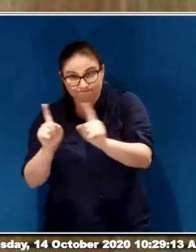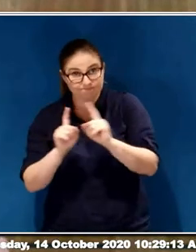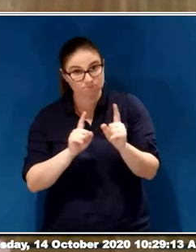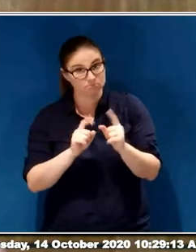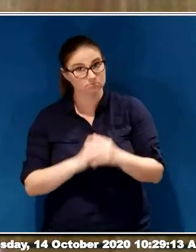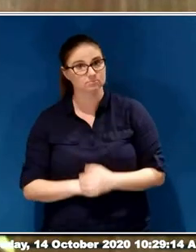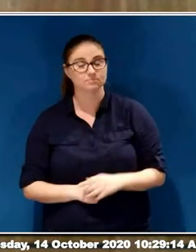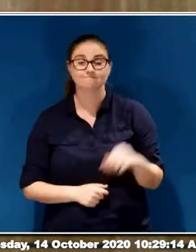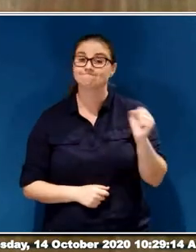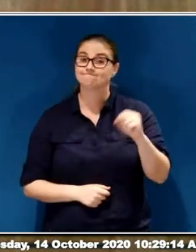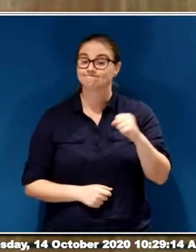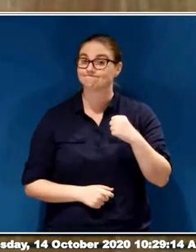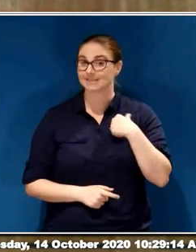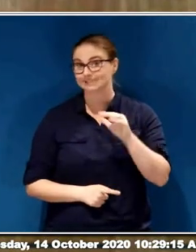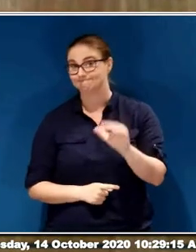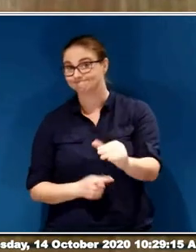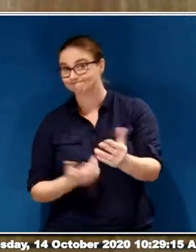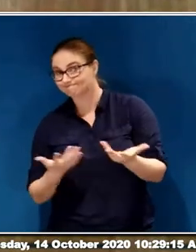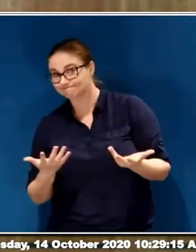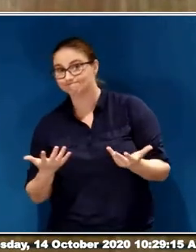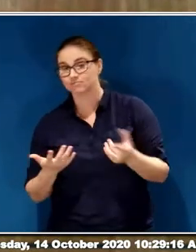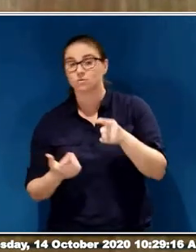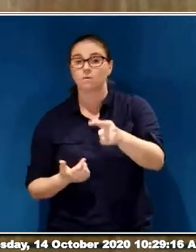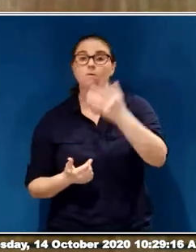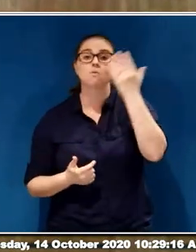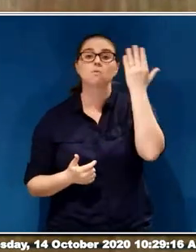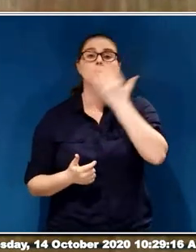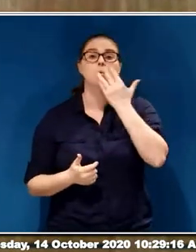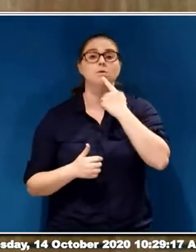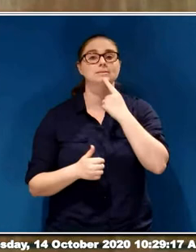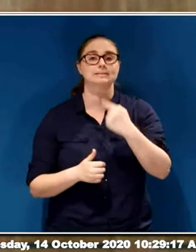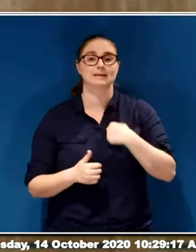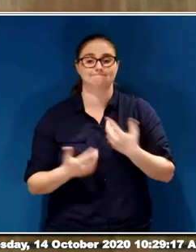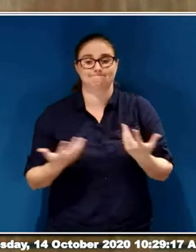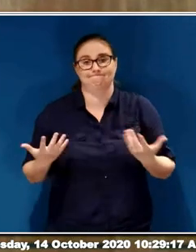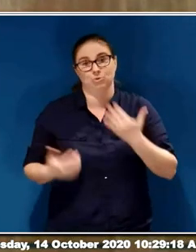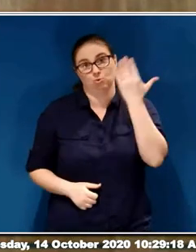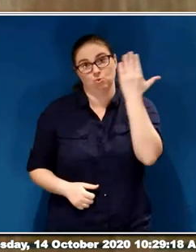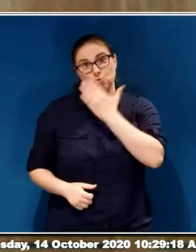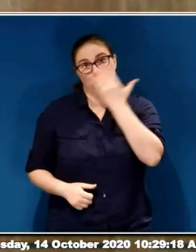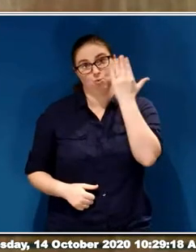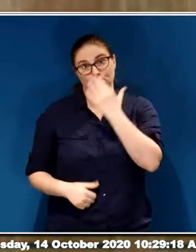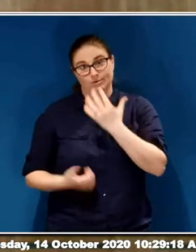And I was told that the school resources couldn't stretch to provide